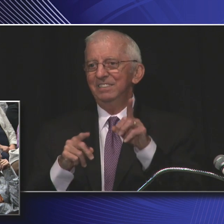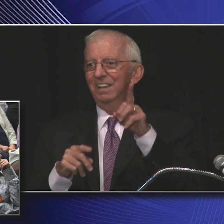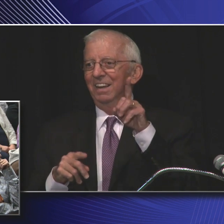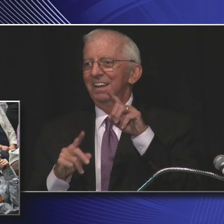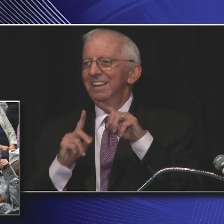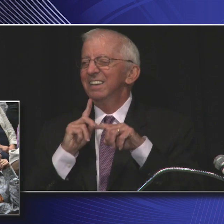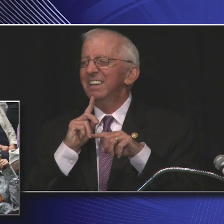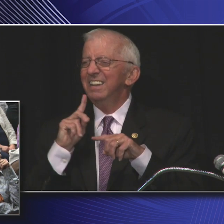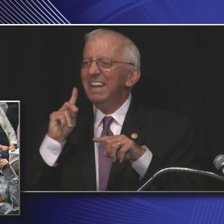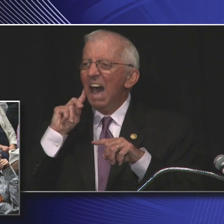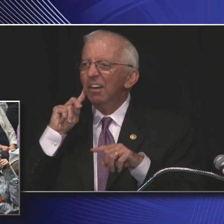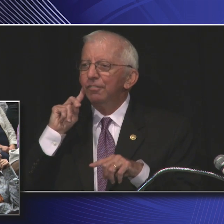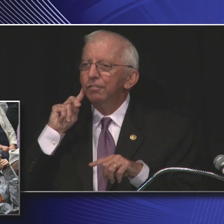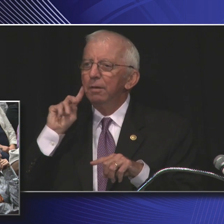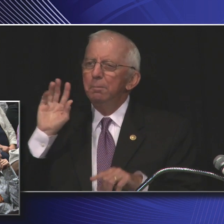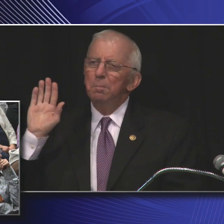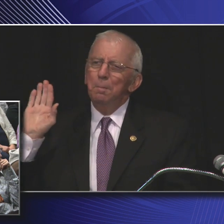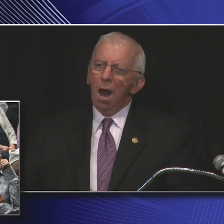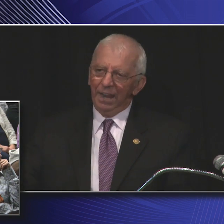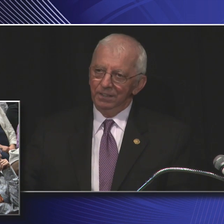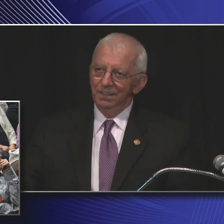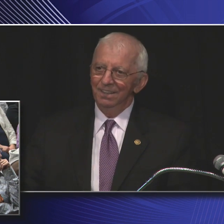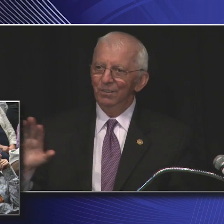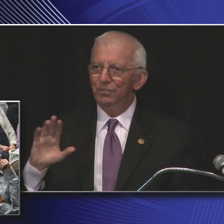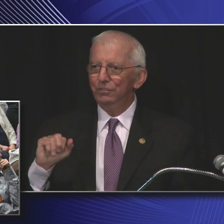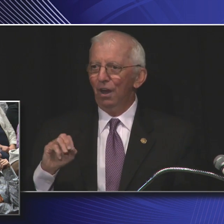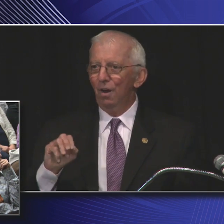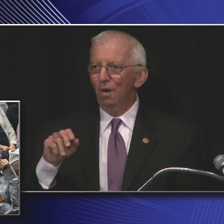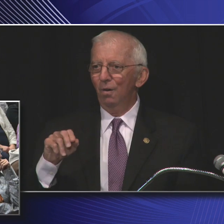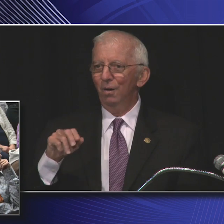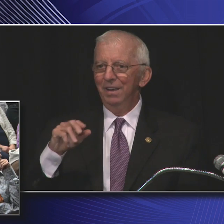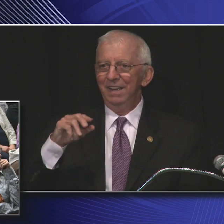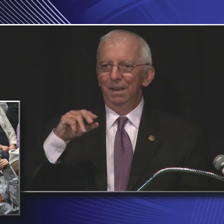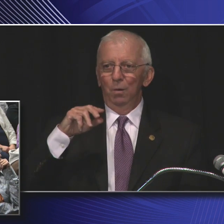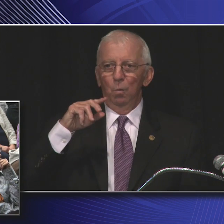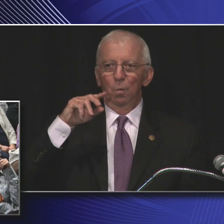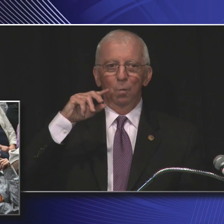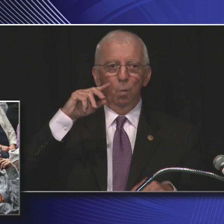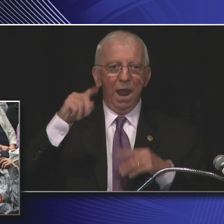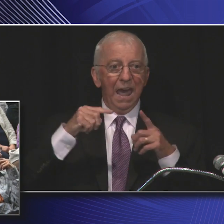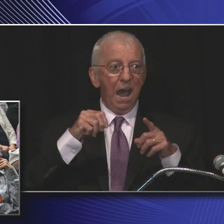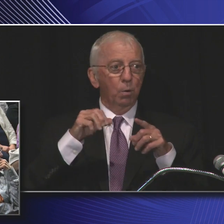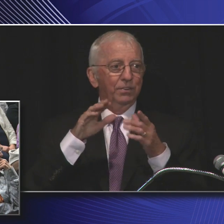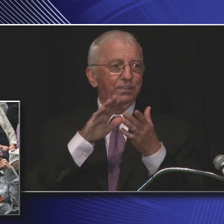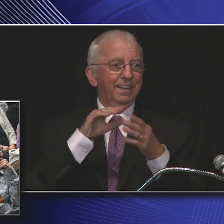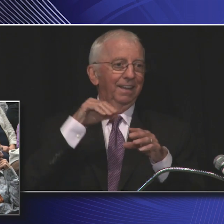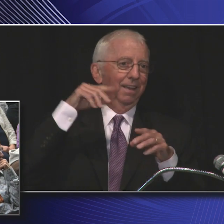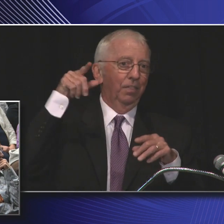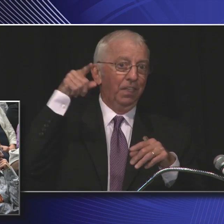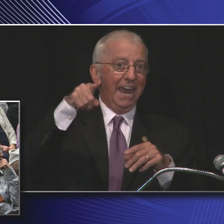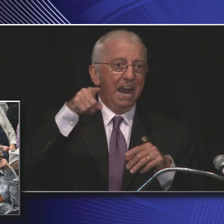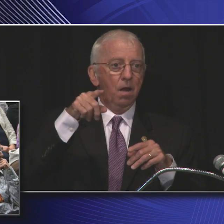It means deaf BUT. So when I was there